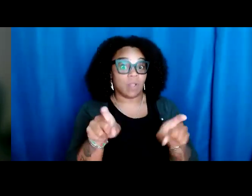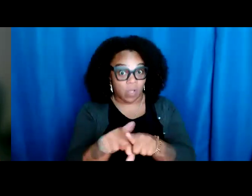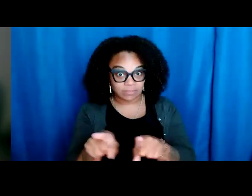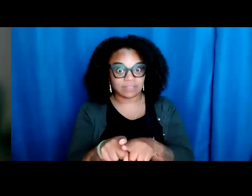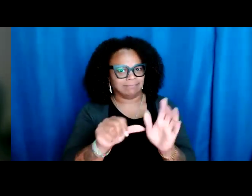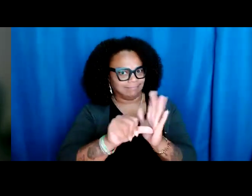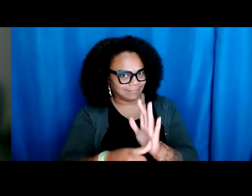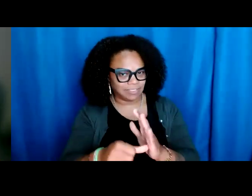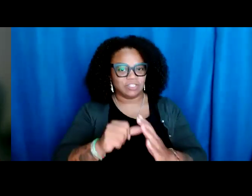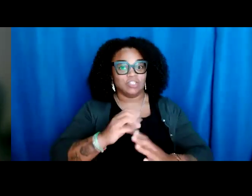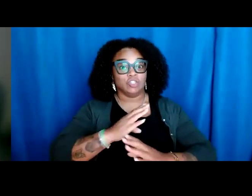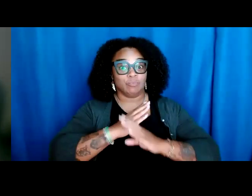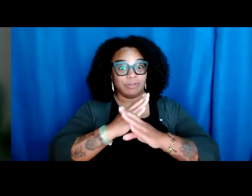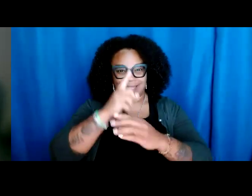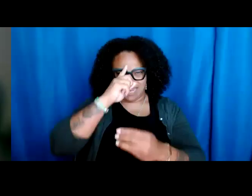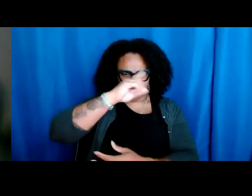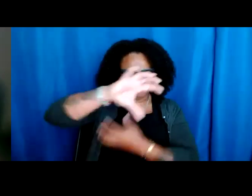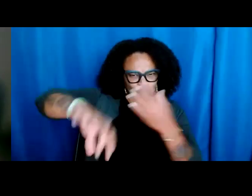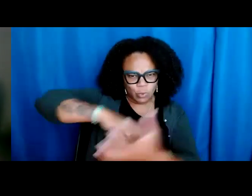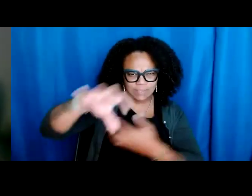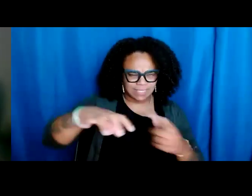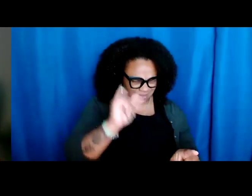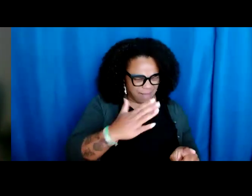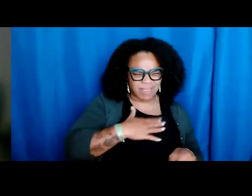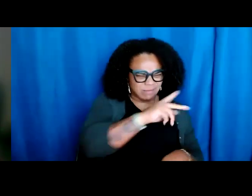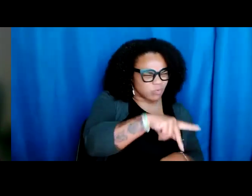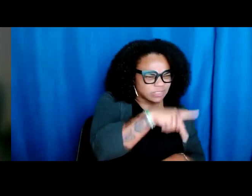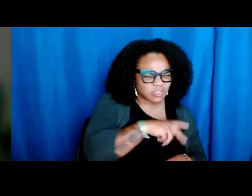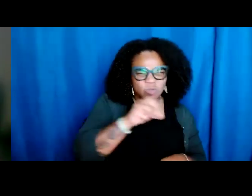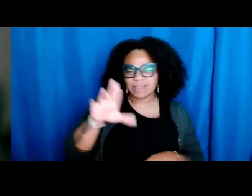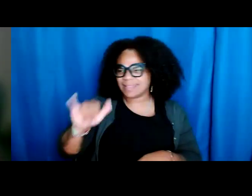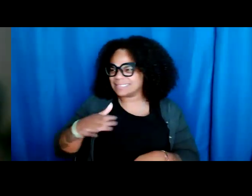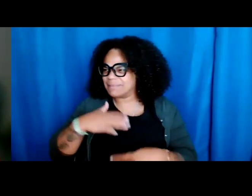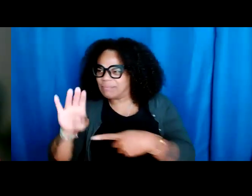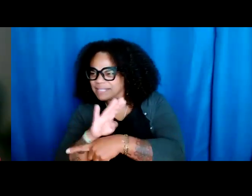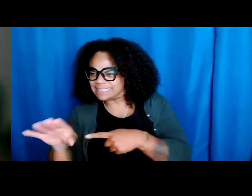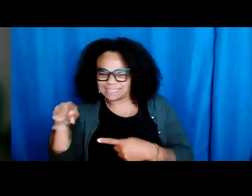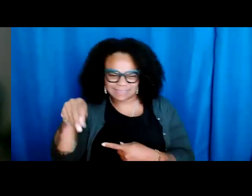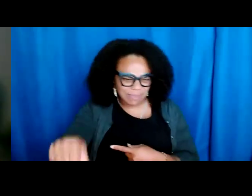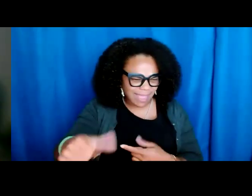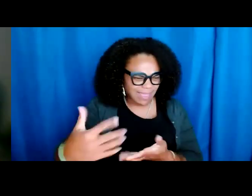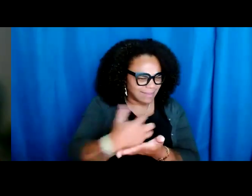confusion -- confusing personal transactions from your business transactions. Mixing your